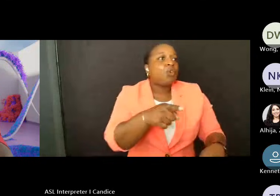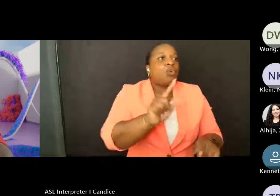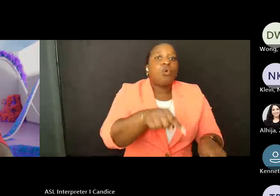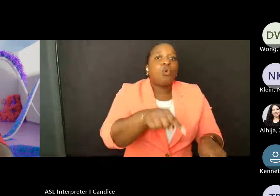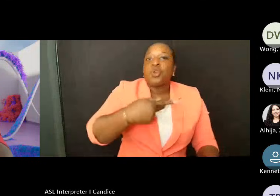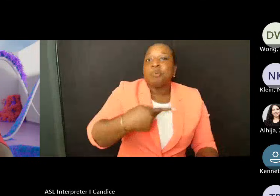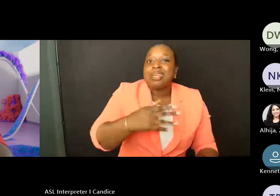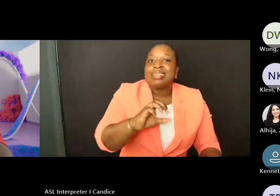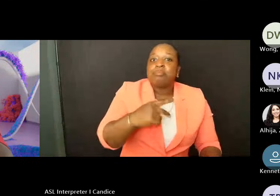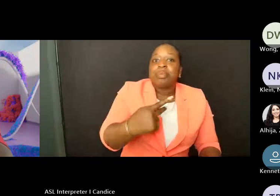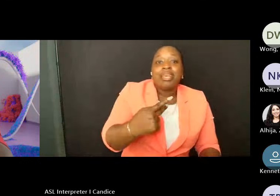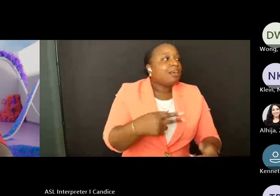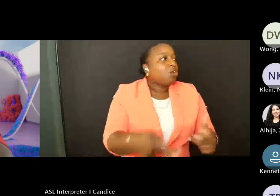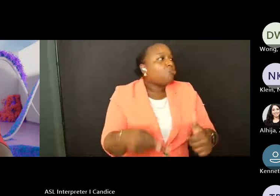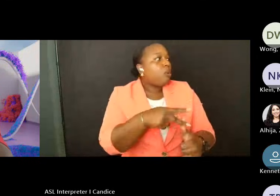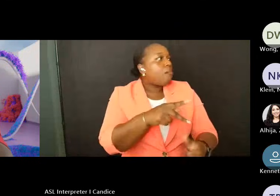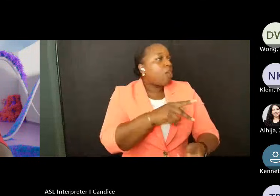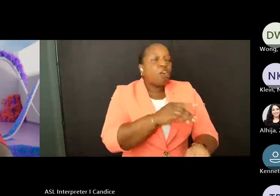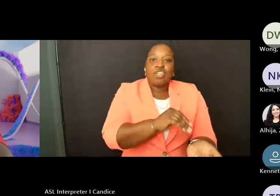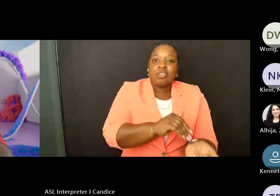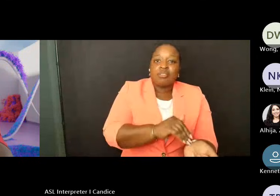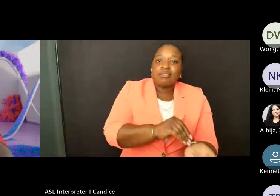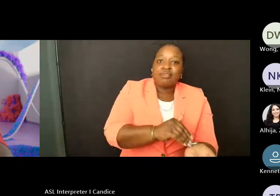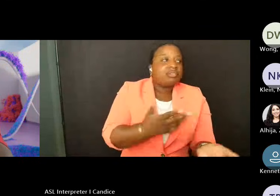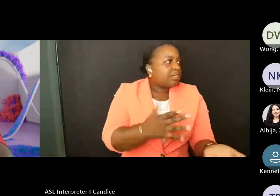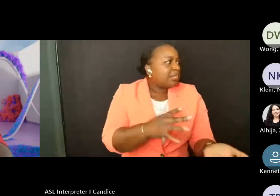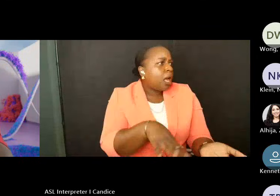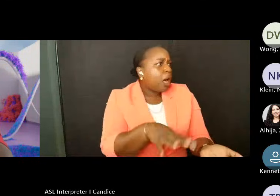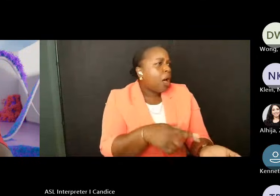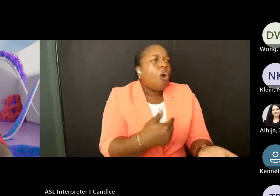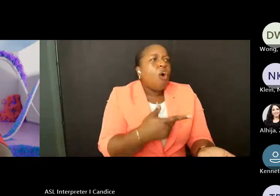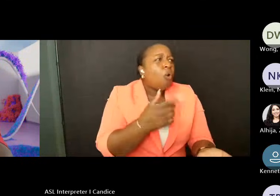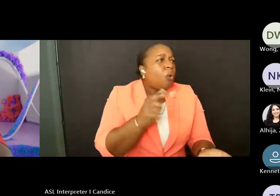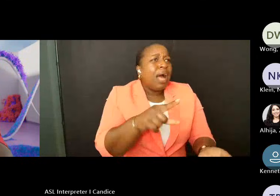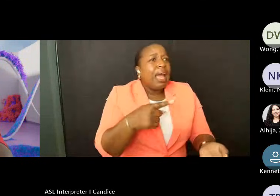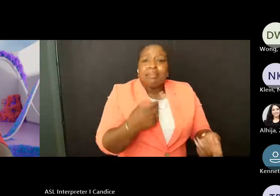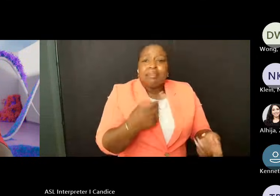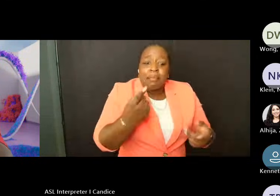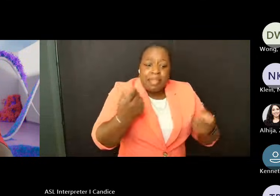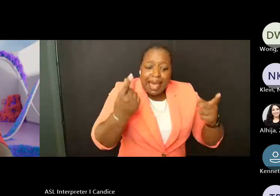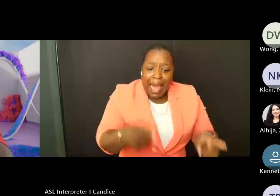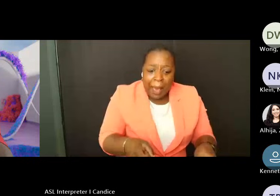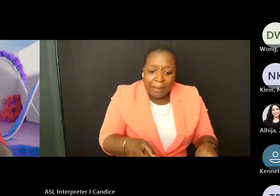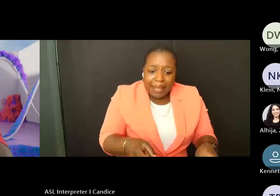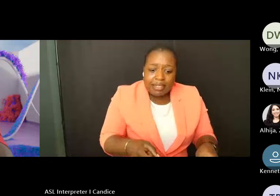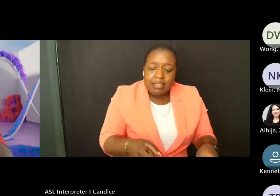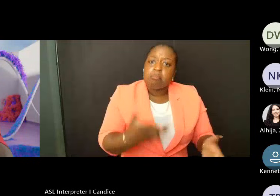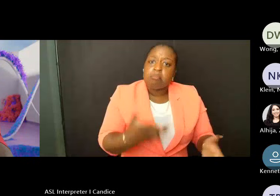They need to find that there is no excuse in this country to say, "My doctor doesn't know."